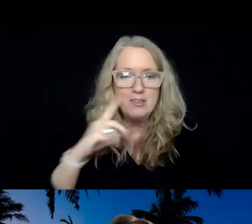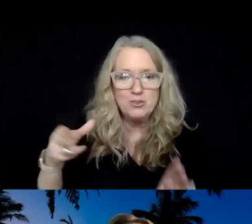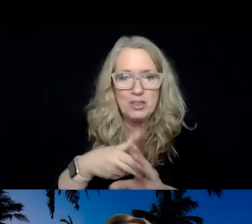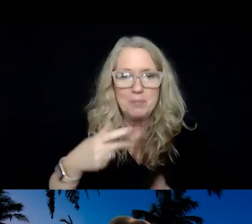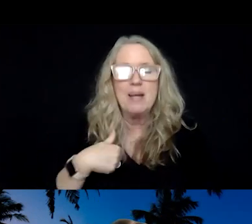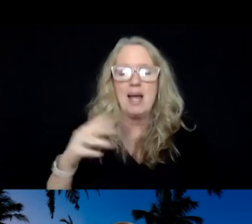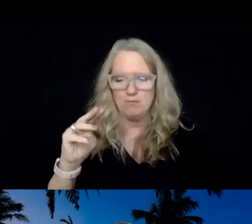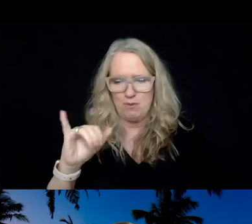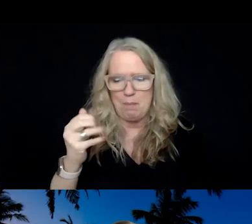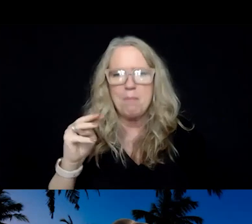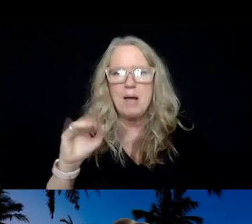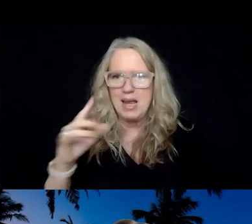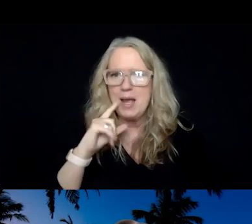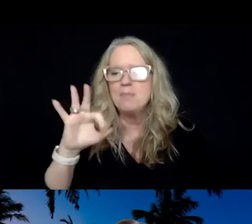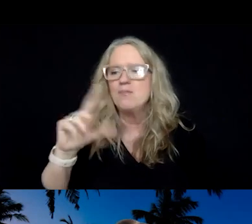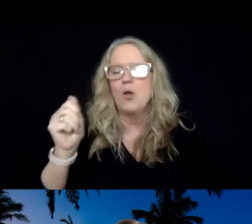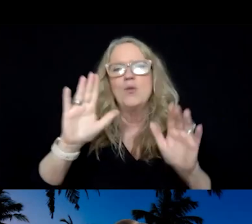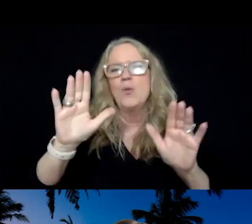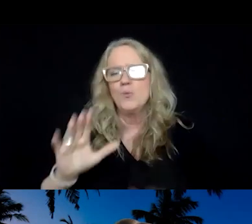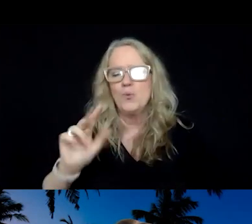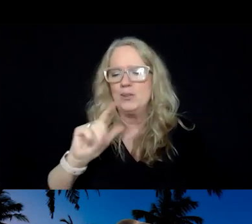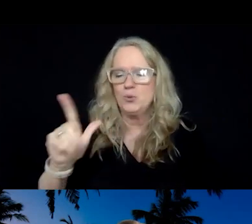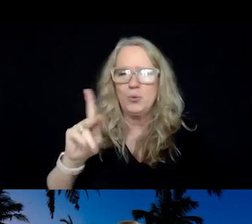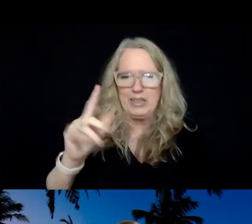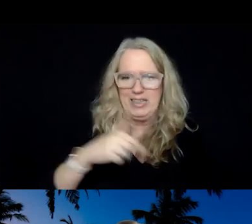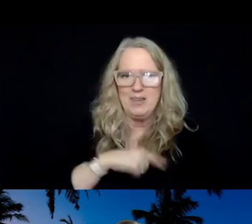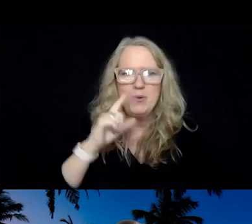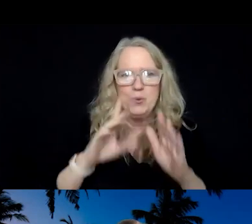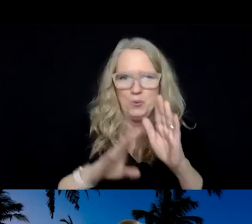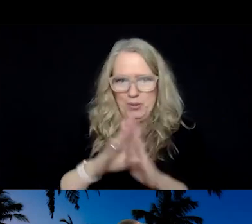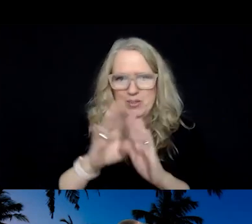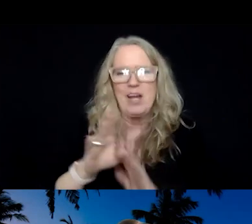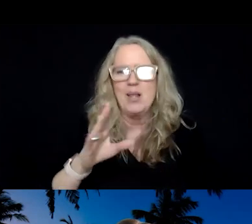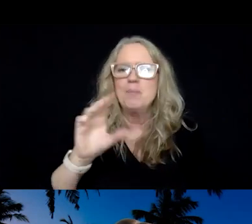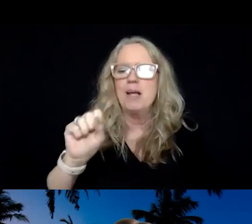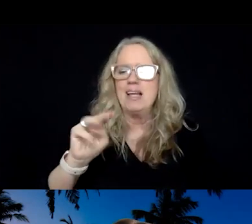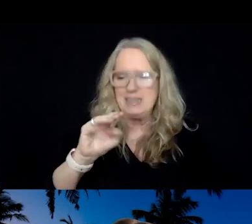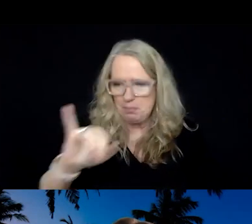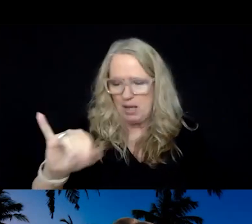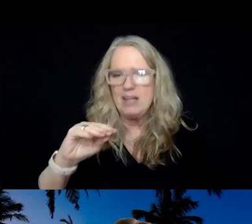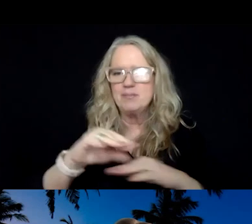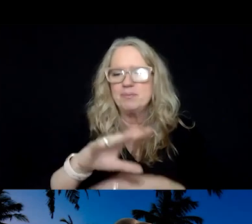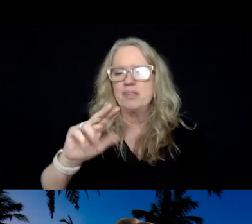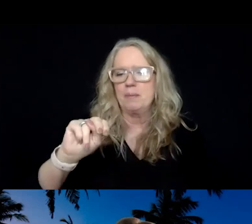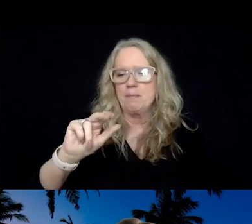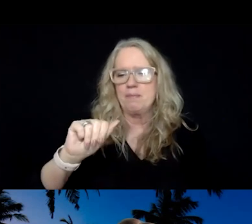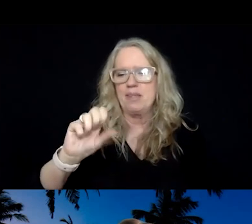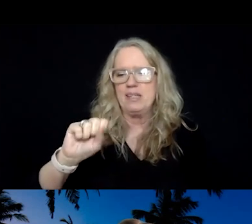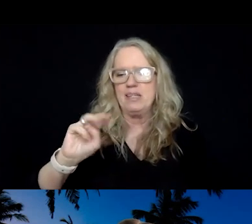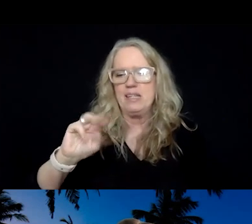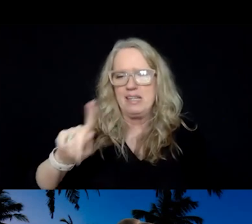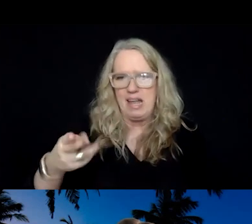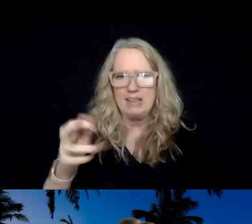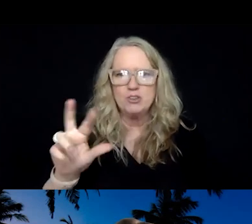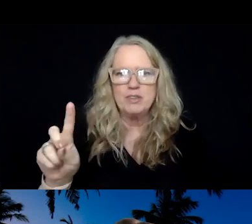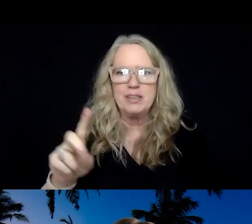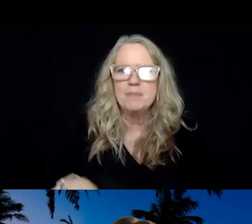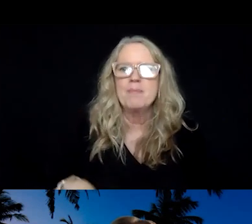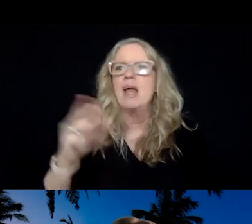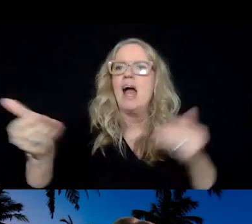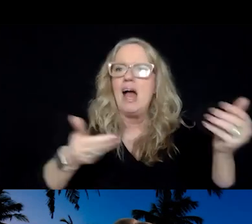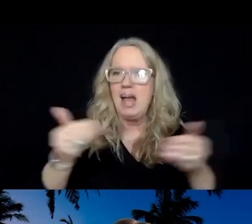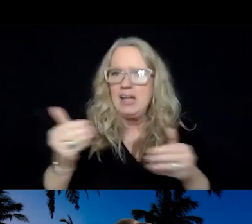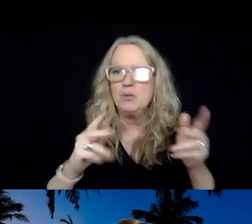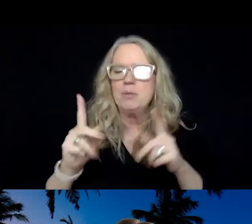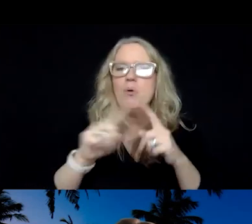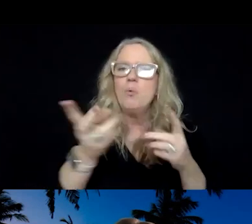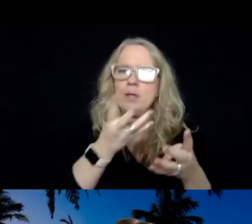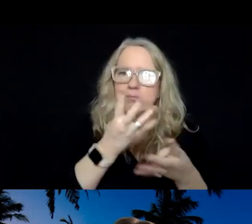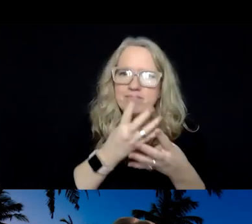FLORIDA ON THIS WONDERFUL TOOLKIT THAT WE MADE. IT IS CALLING OPENING CAREER